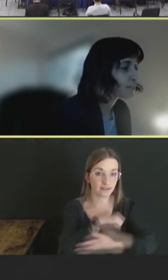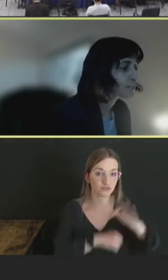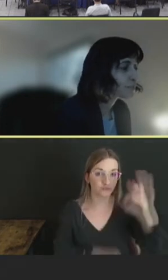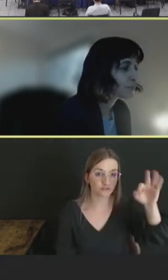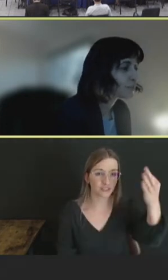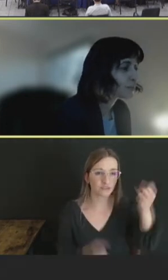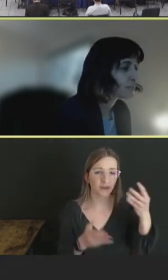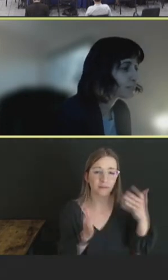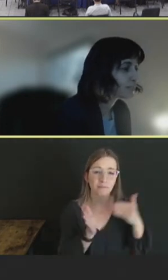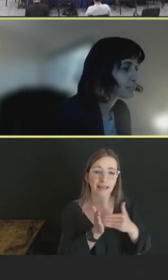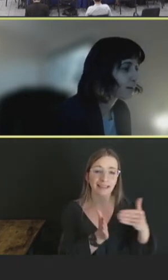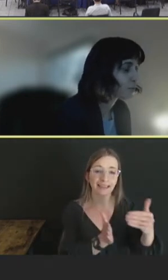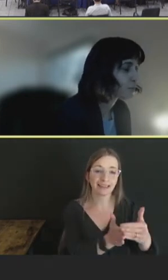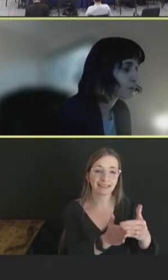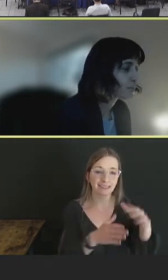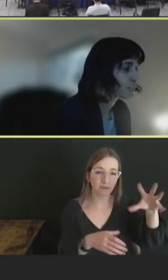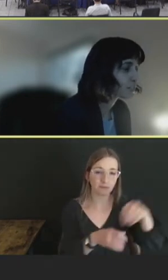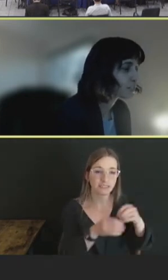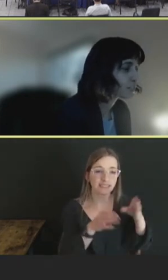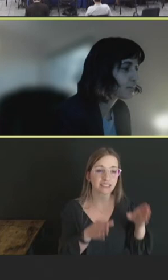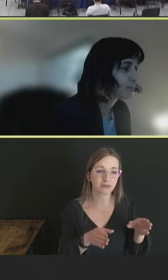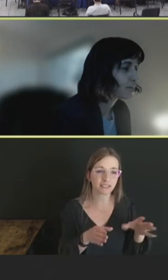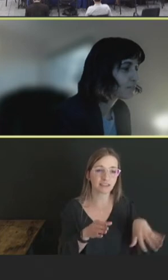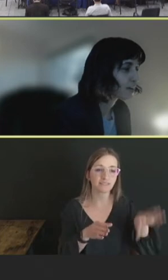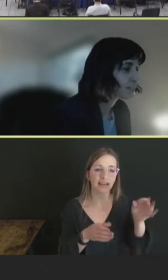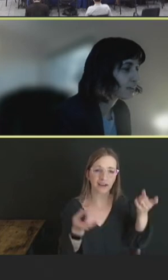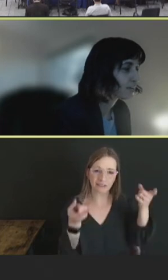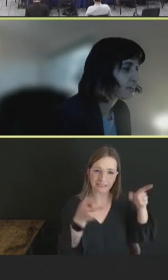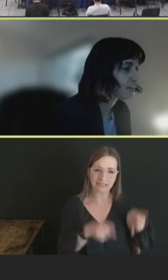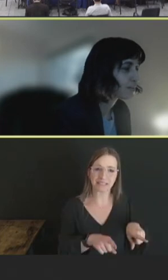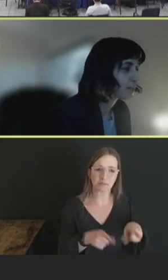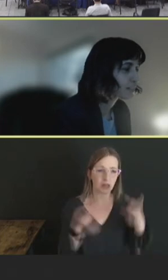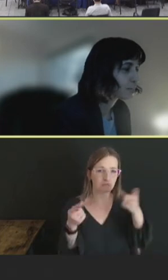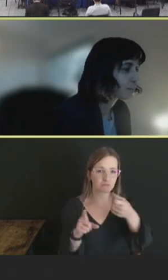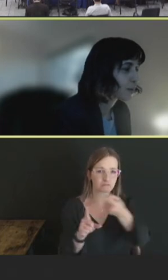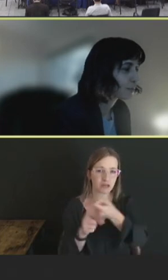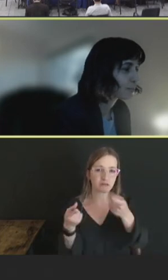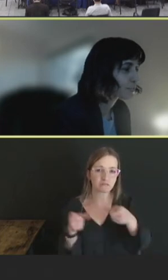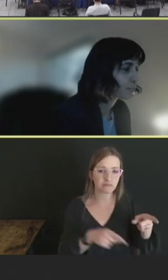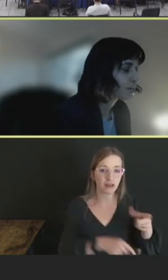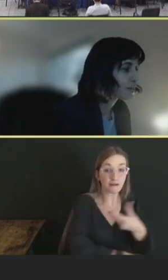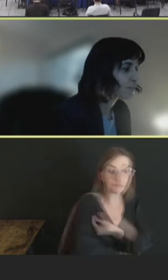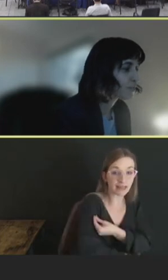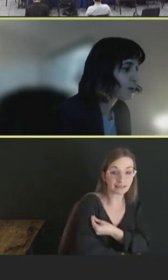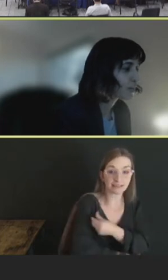found similar incidence of autoimmune conditions in vaccinated and unvaccinated populations for all